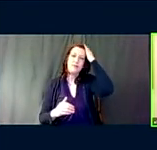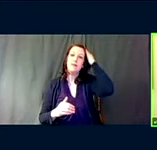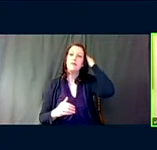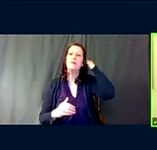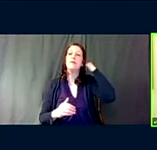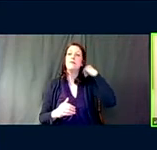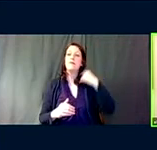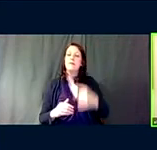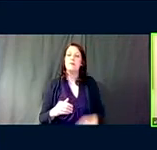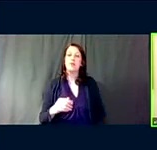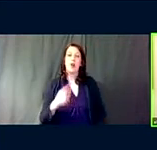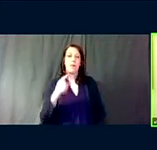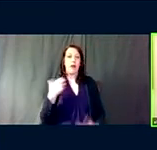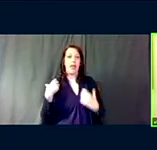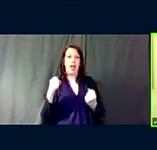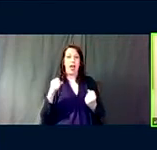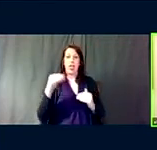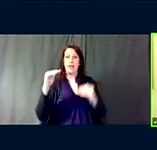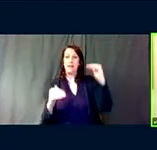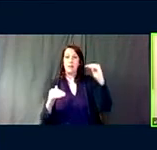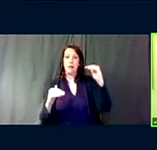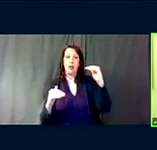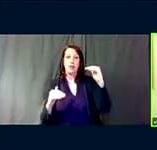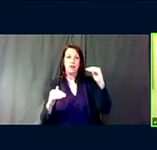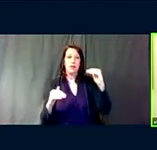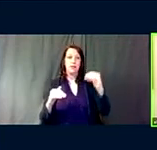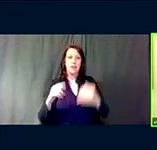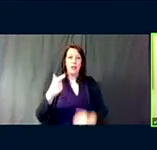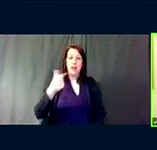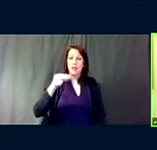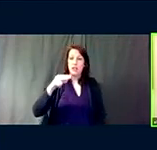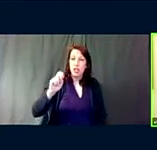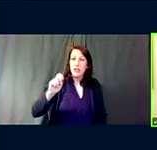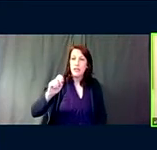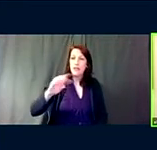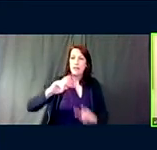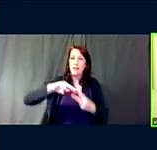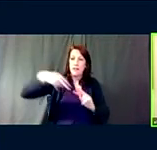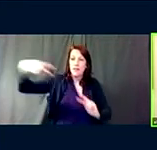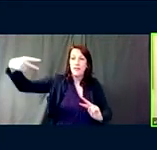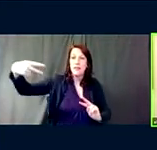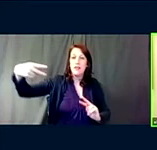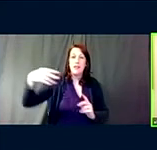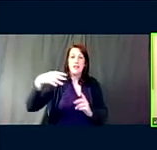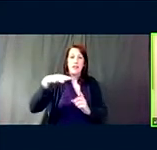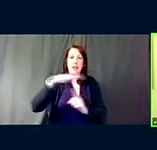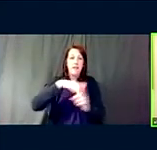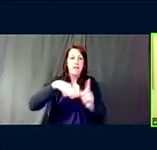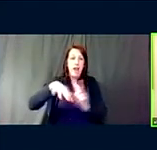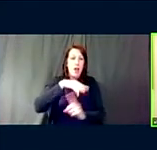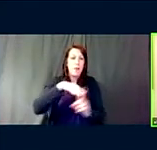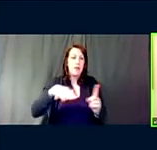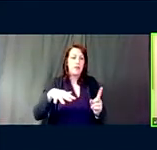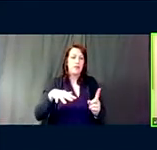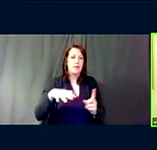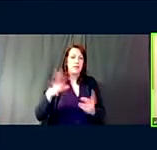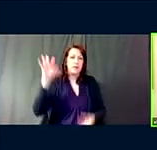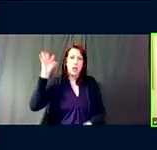SO WHEN WE TALK ABOUT FACTORS CONTRIBUTING TO HEALTH DISPARITIES, GENE, GENE ENVIRONMENT, INTERACTION,